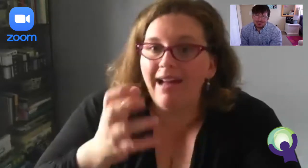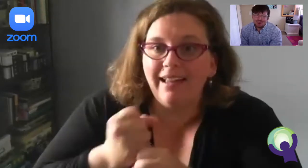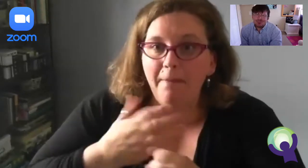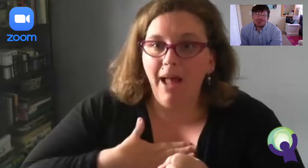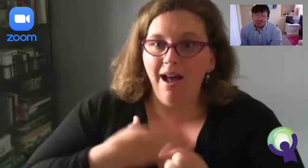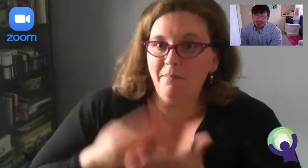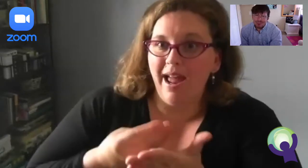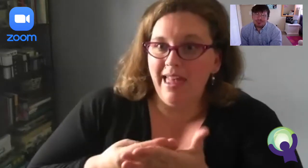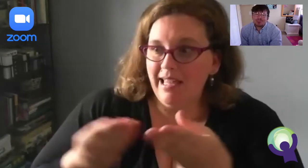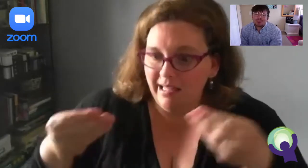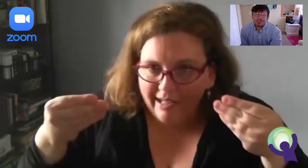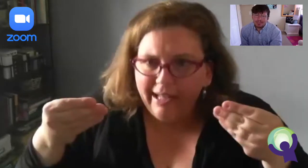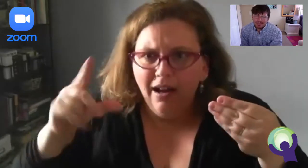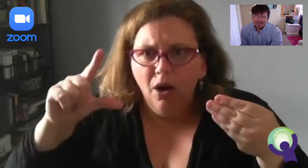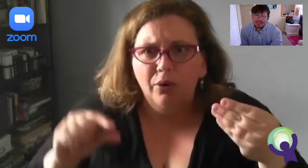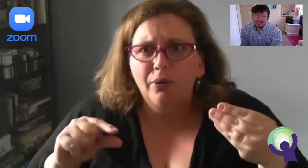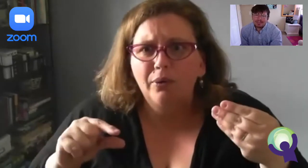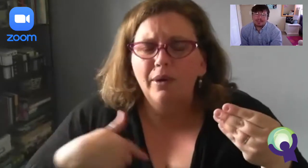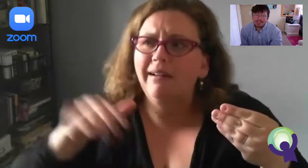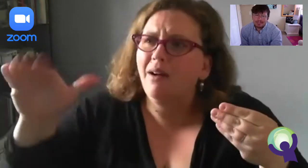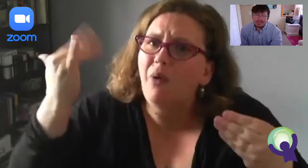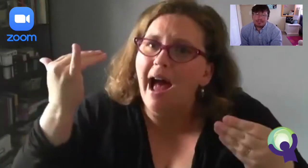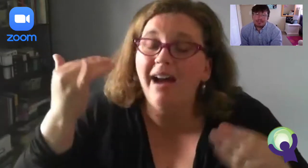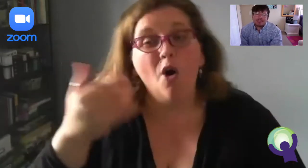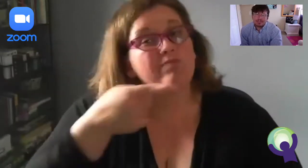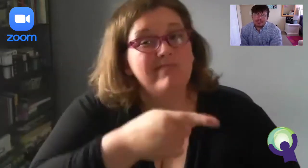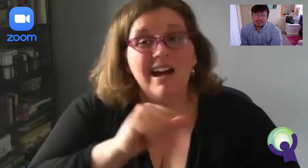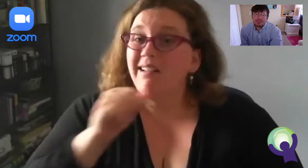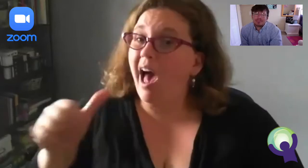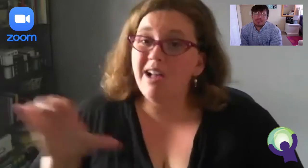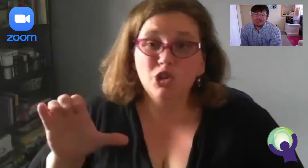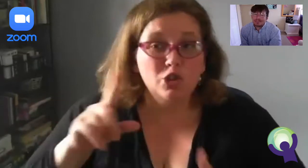I was getting paid to do a job and if I wasn't doing the job correctly I